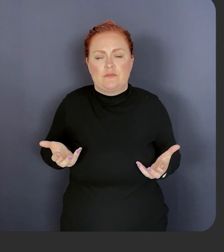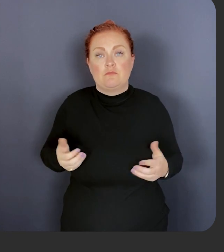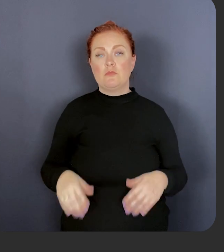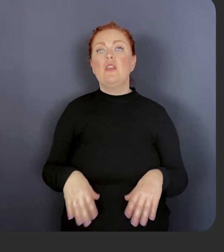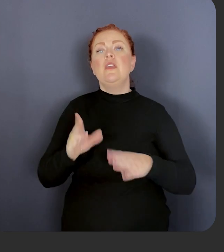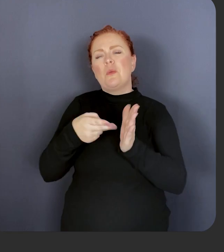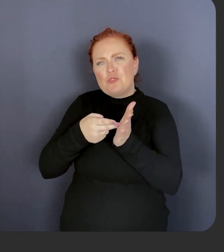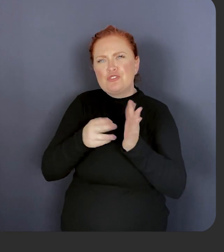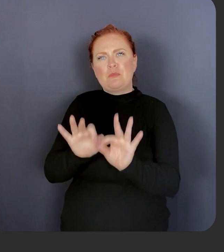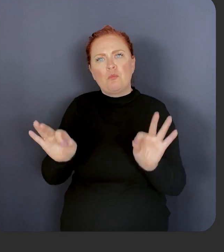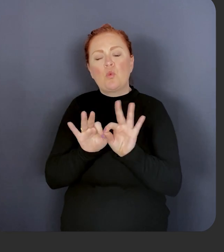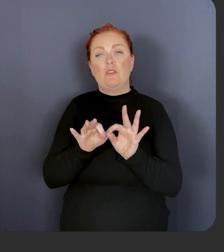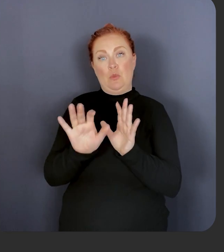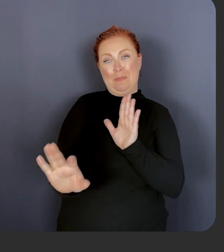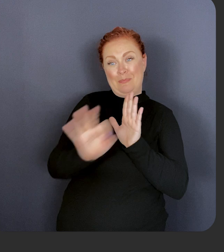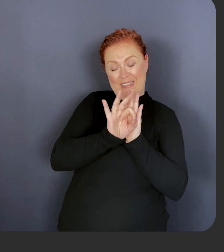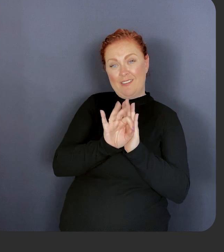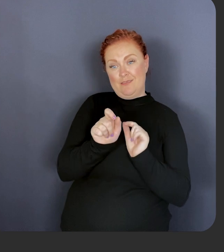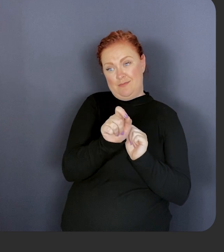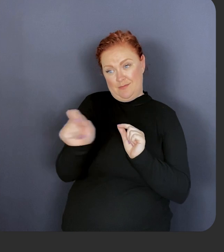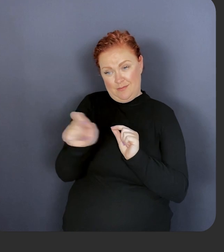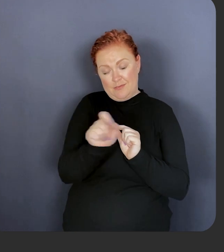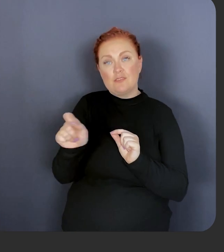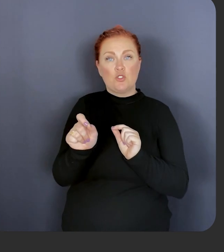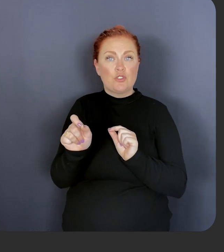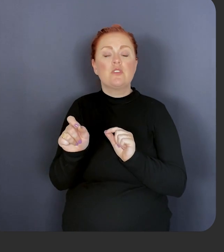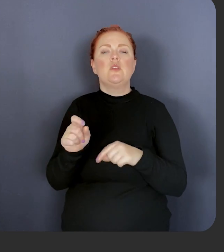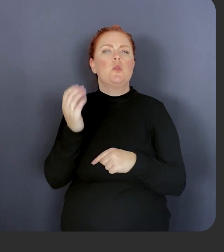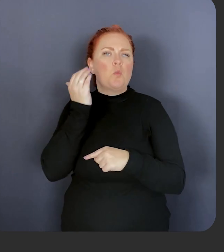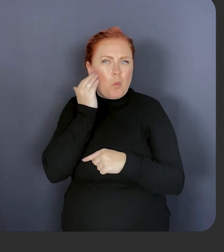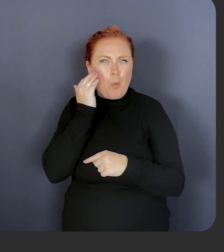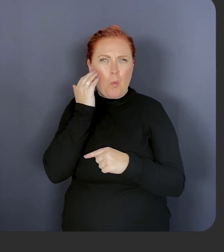So we want to make sure that any time you're making a slider selection there, you're